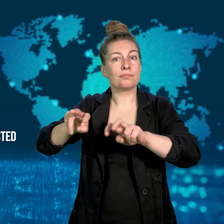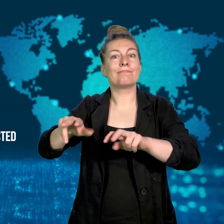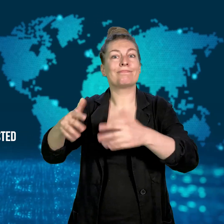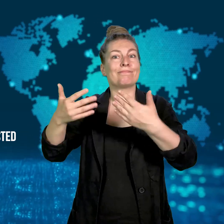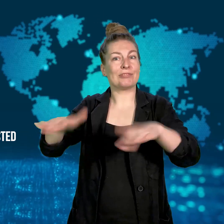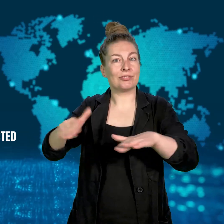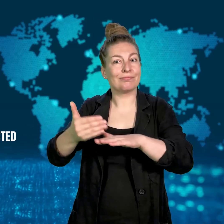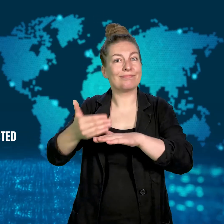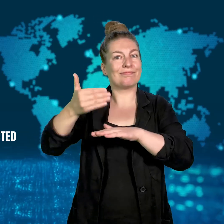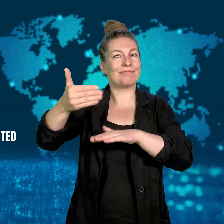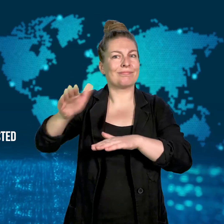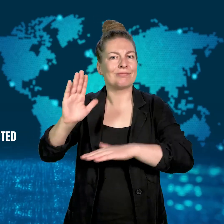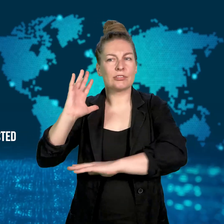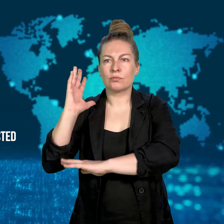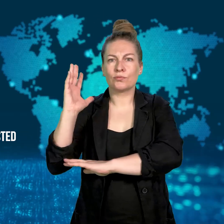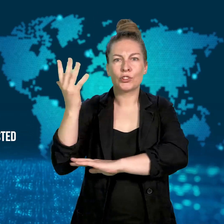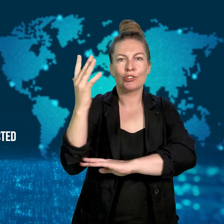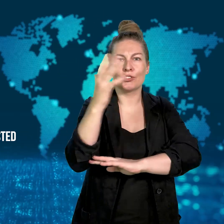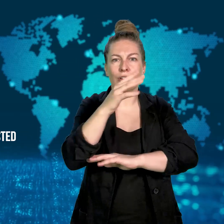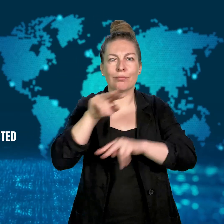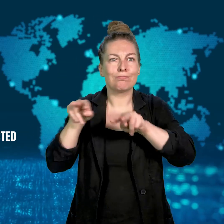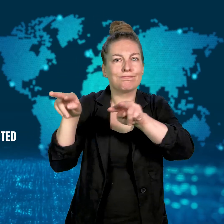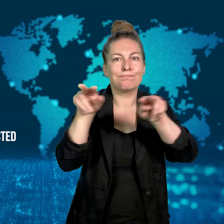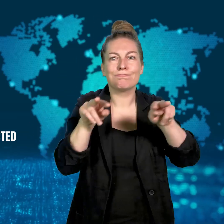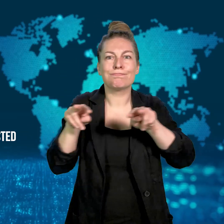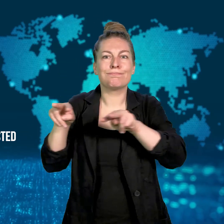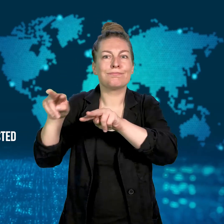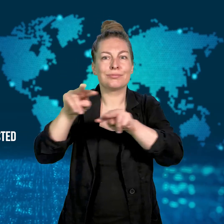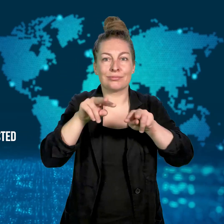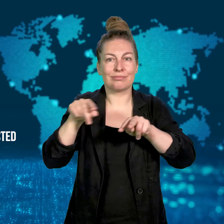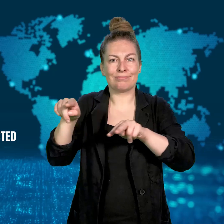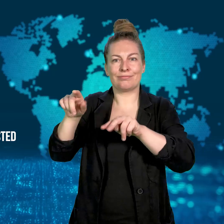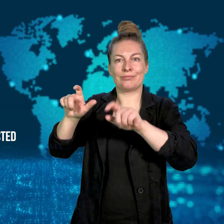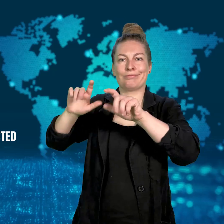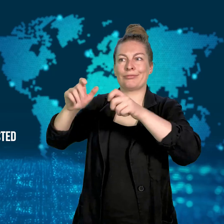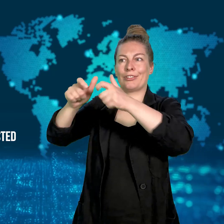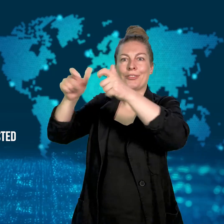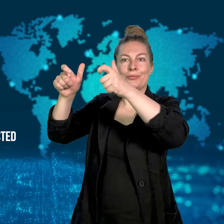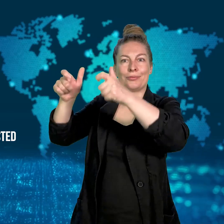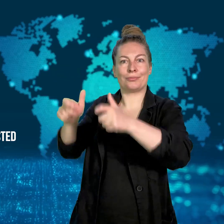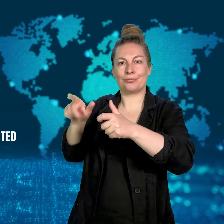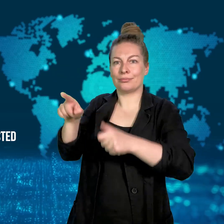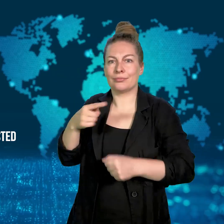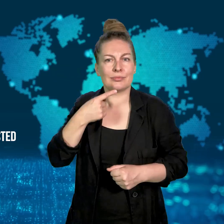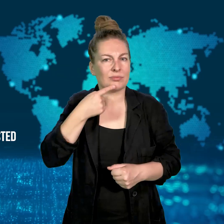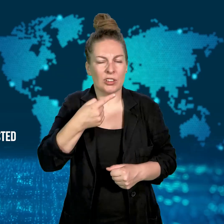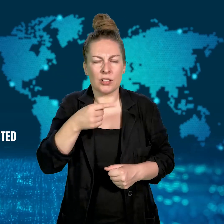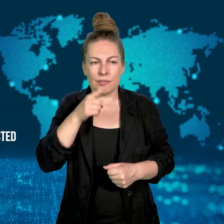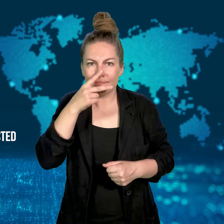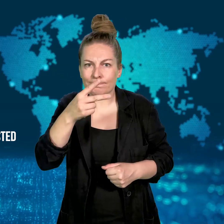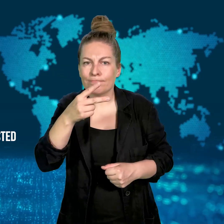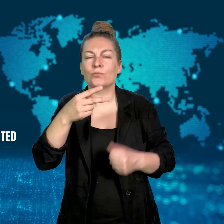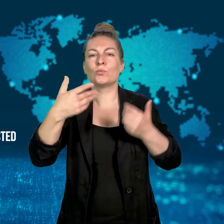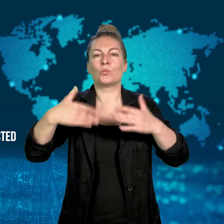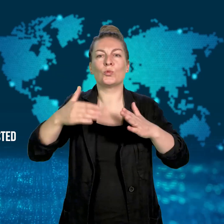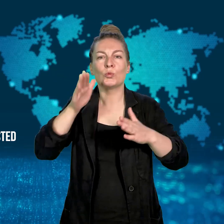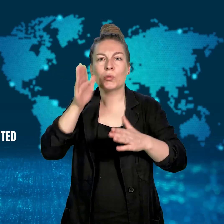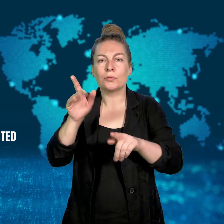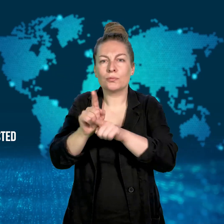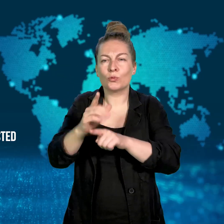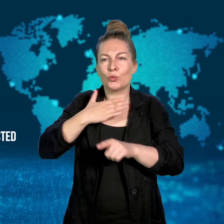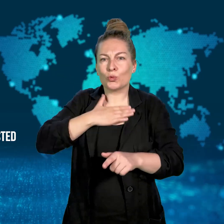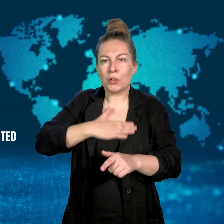which means they could be held for 180 days while they are still under investigation.